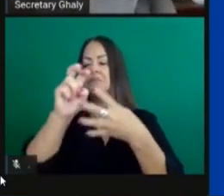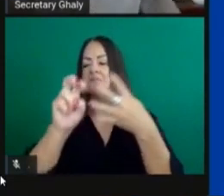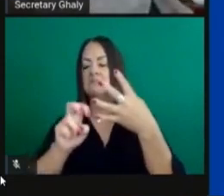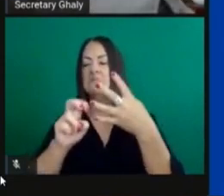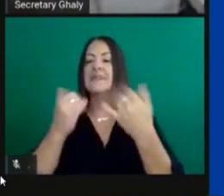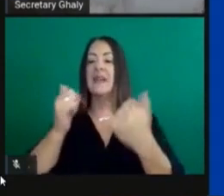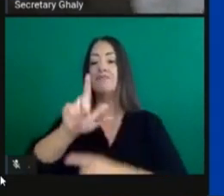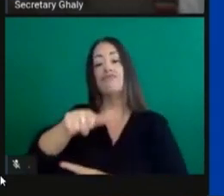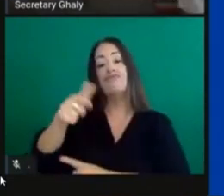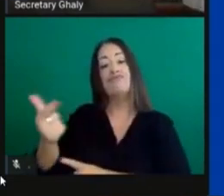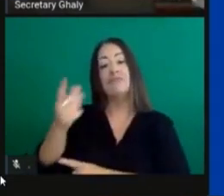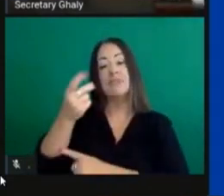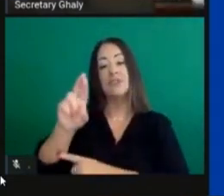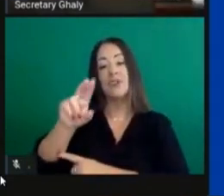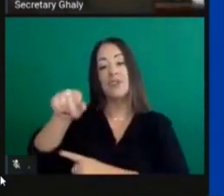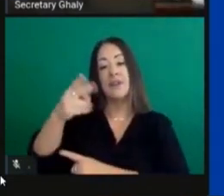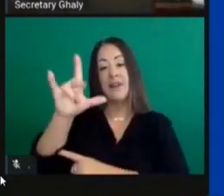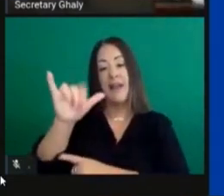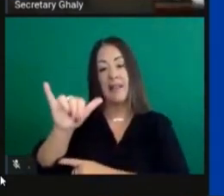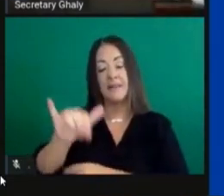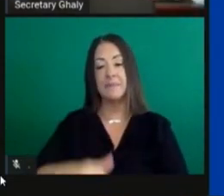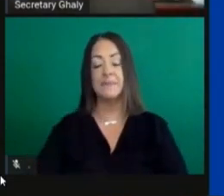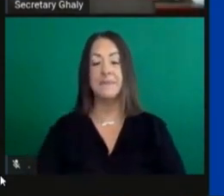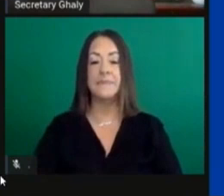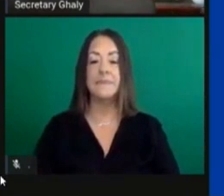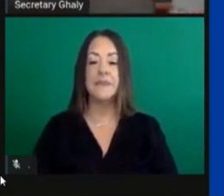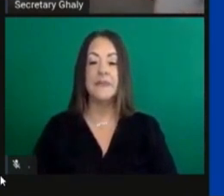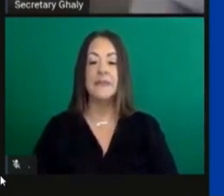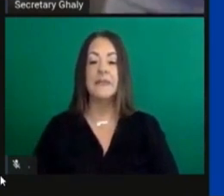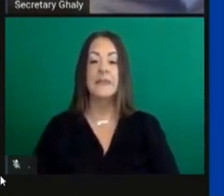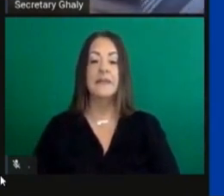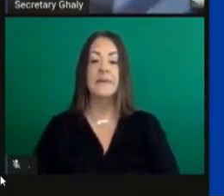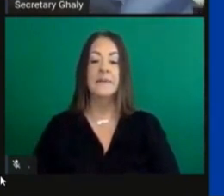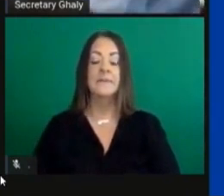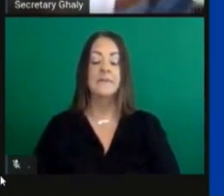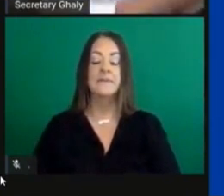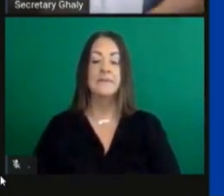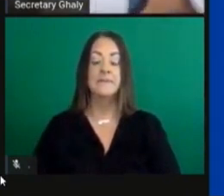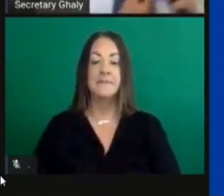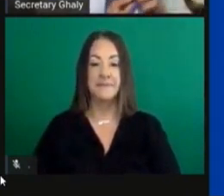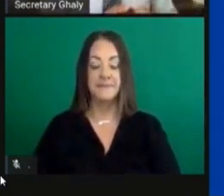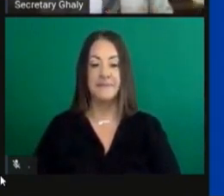FOR LOOSENING AND TIGHTENING RESTRICTIONS ON ACTIVITIES. EVERY COUNTY IS ASSIGNED A TEST POSTIVITY RATING.